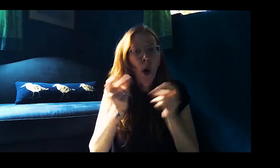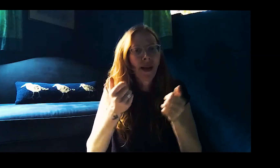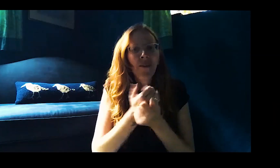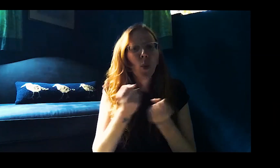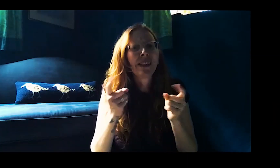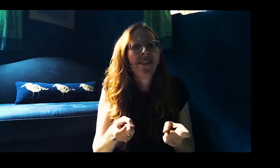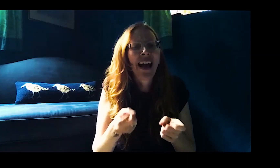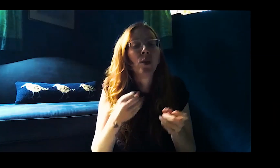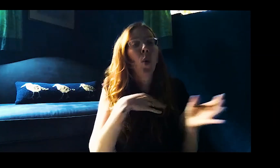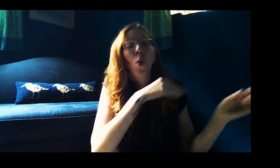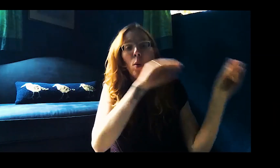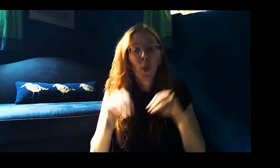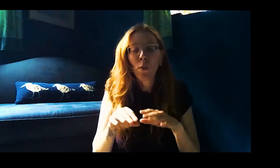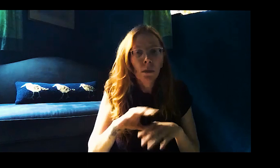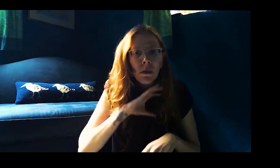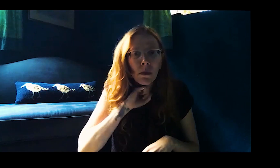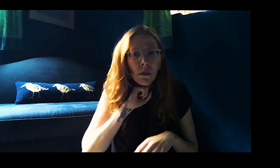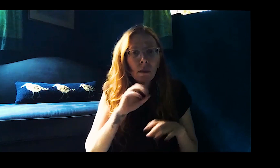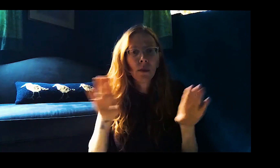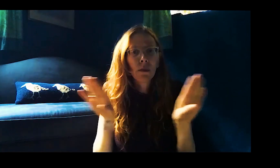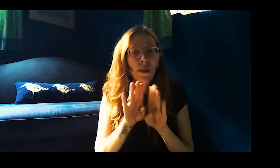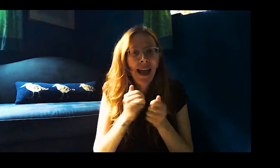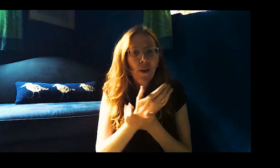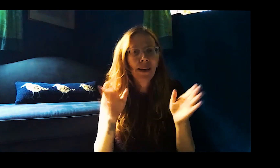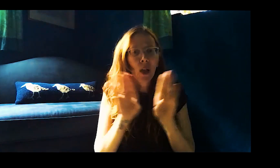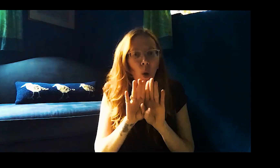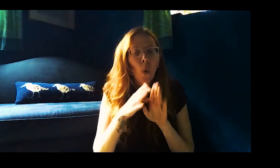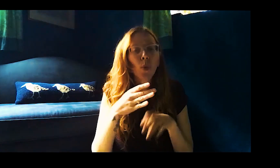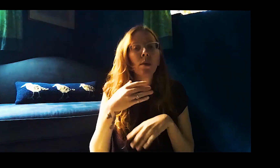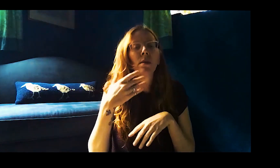moved here somewhat quickly, and then COVID happened, and everything was closed, and